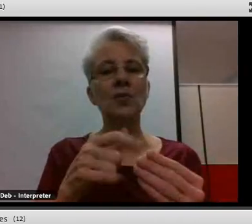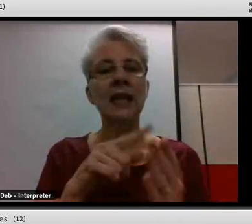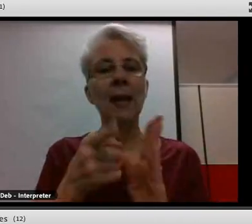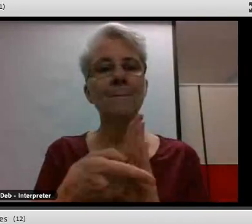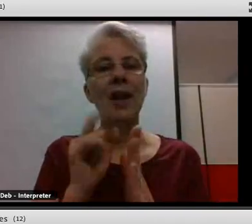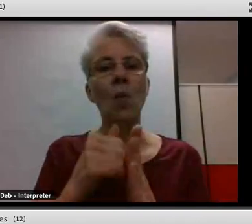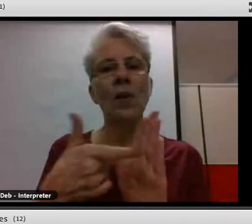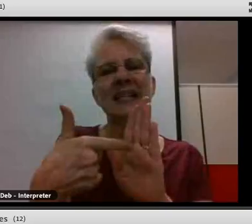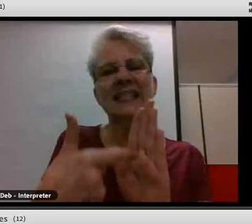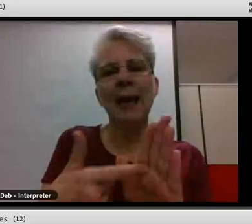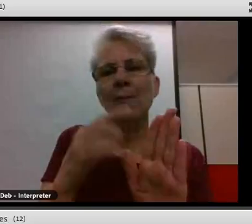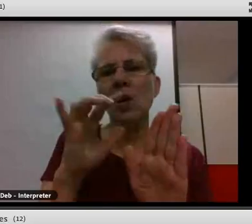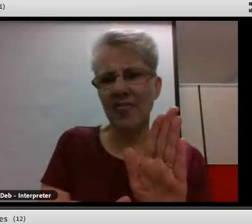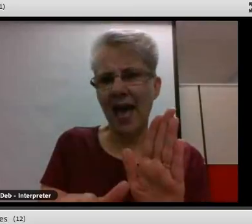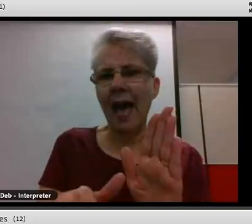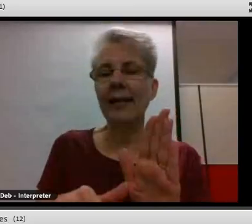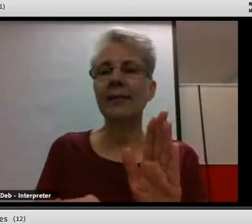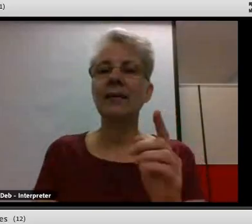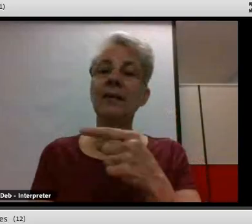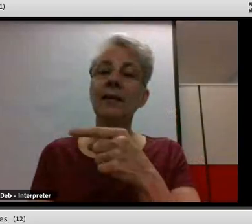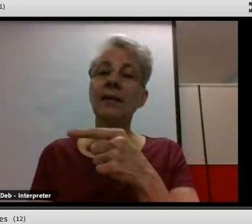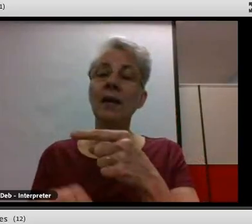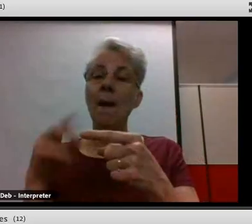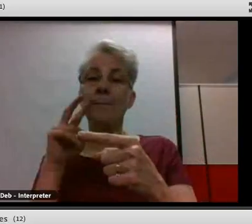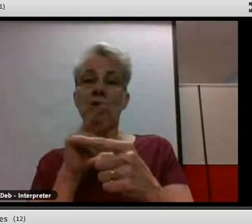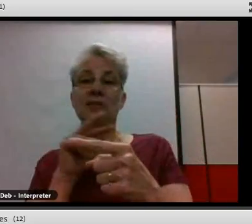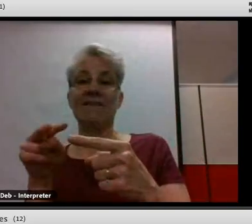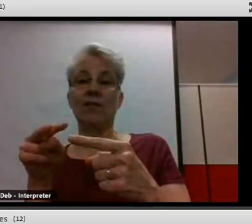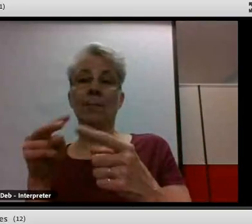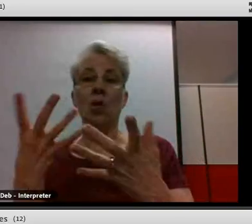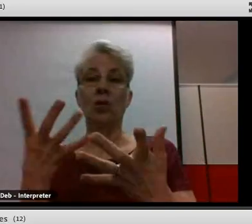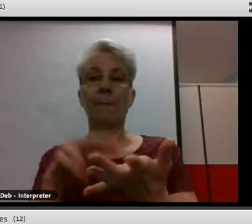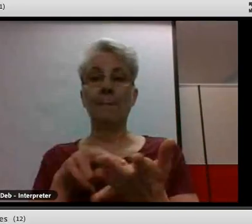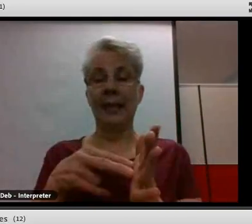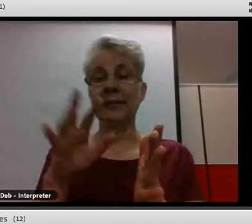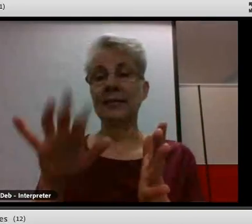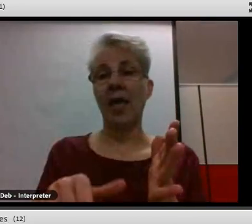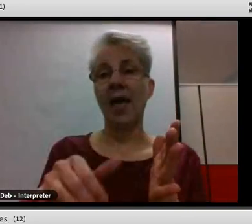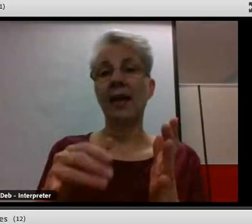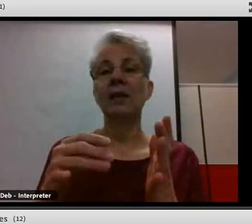those are all things to think about, evaluating what you have, evaluating your websites,